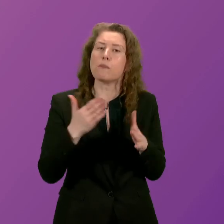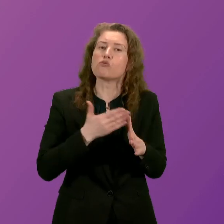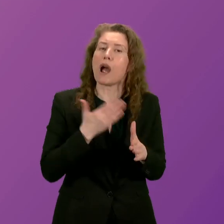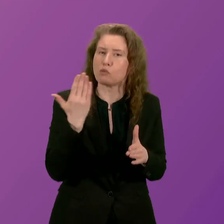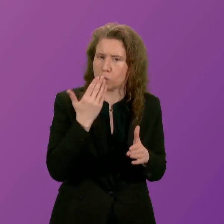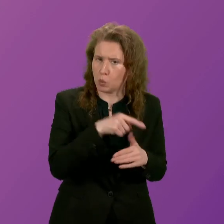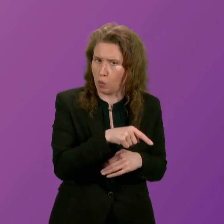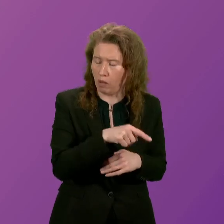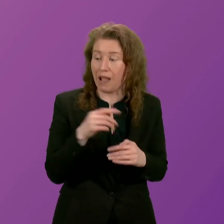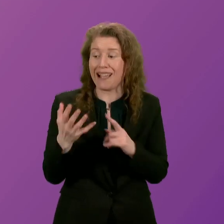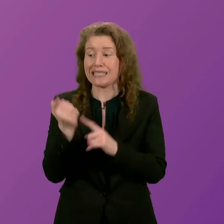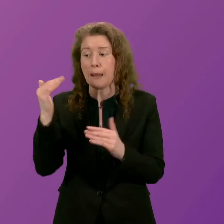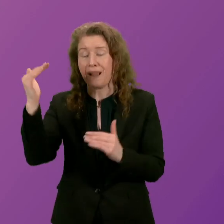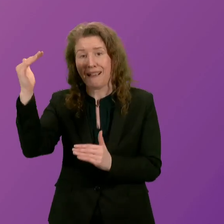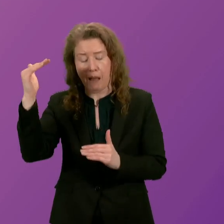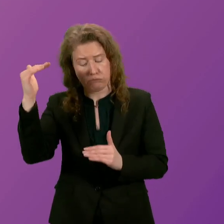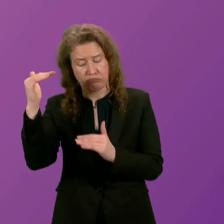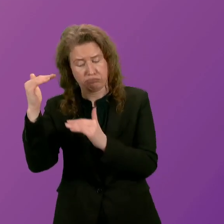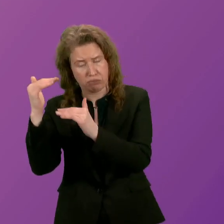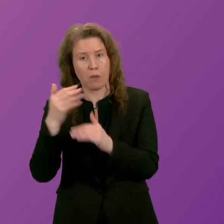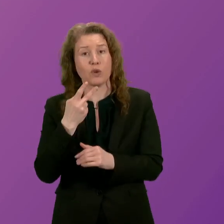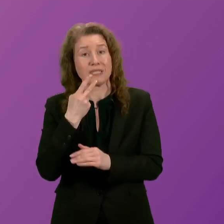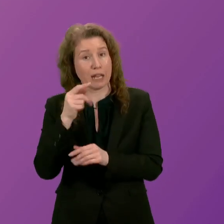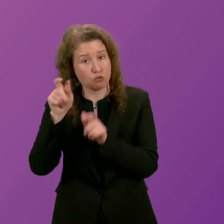and the attainment gap has reached record lows between secondary pupils